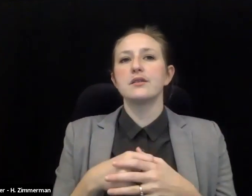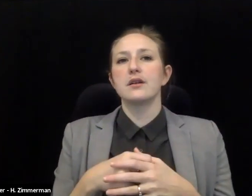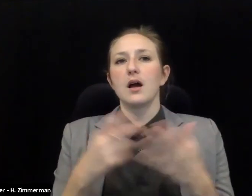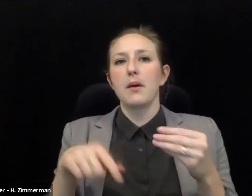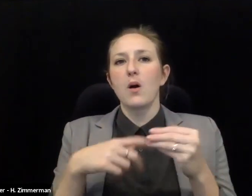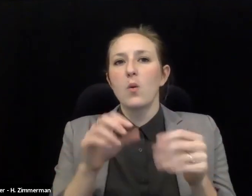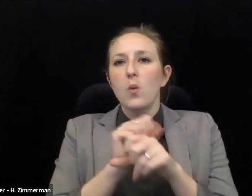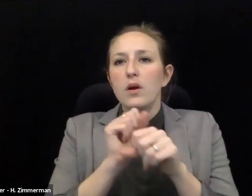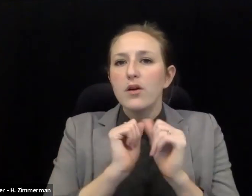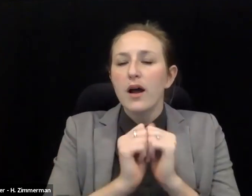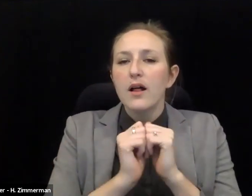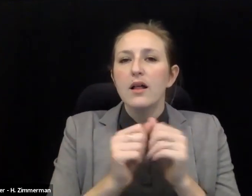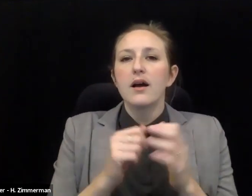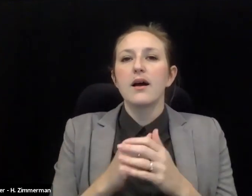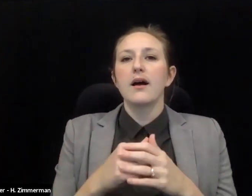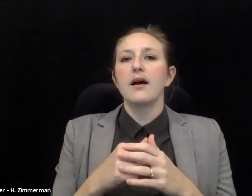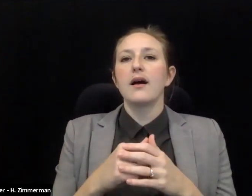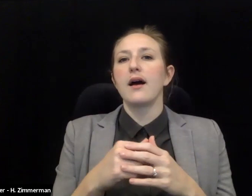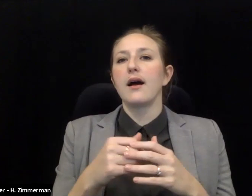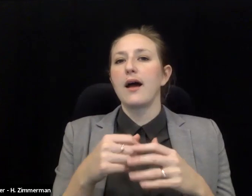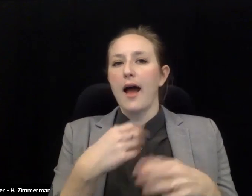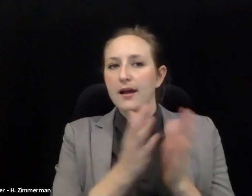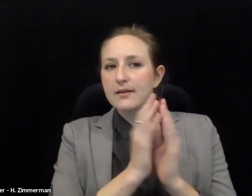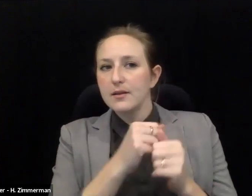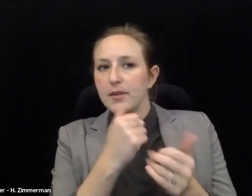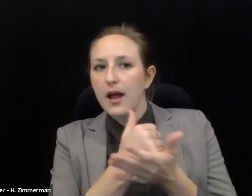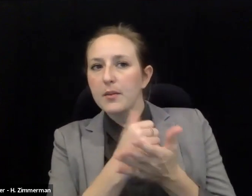know having them make their platform accessible but also making it work for you